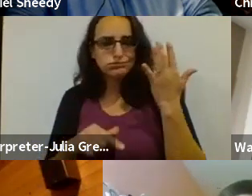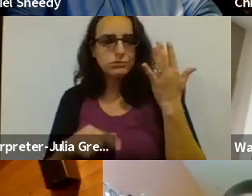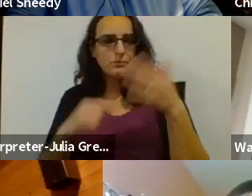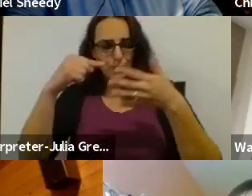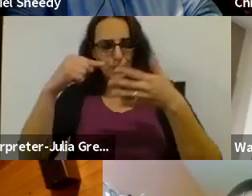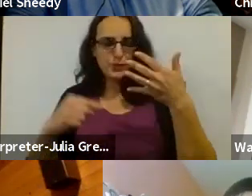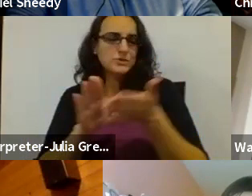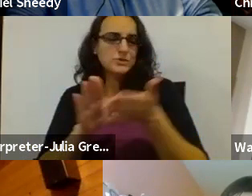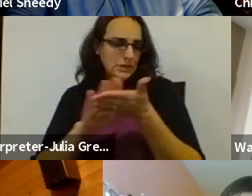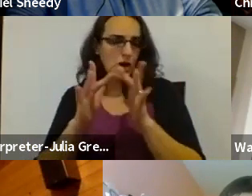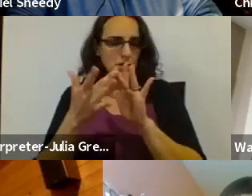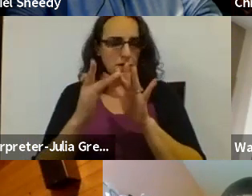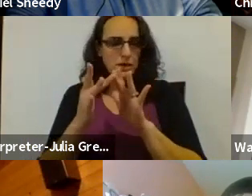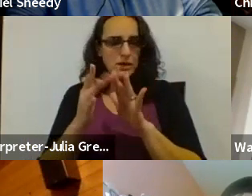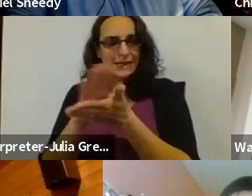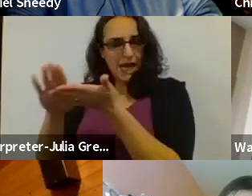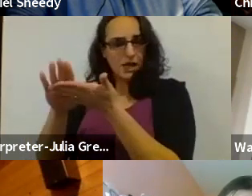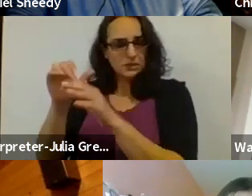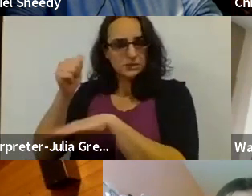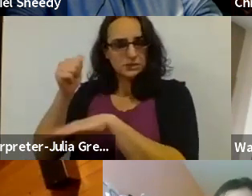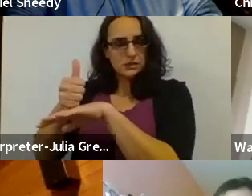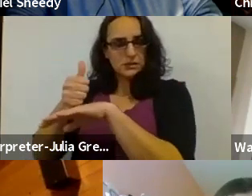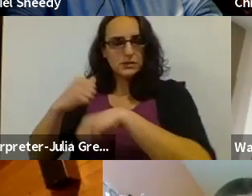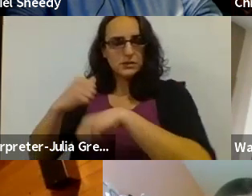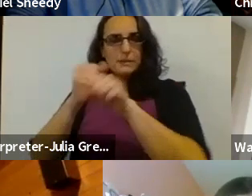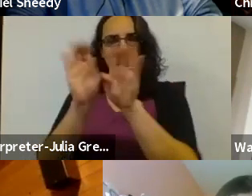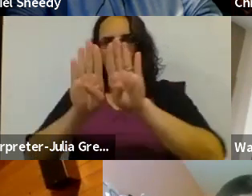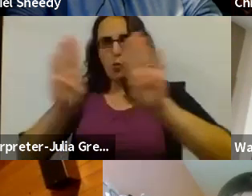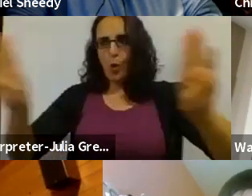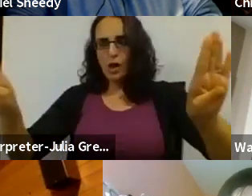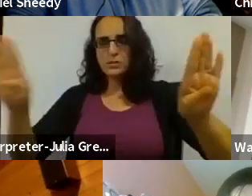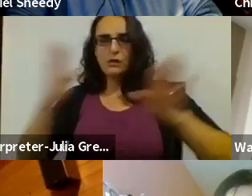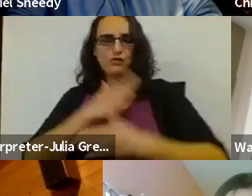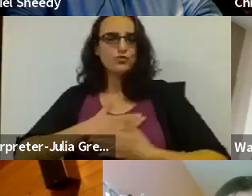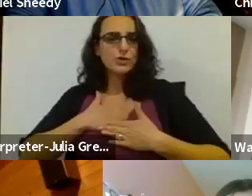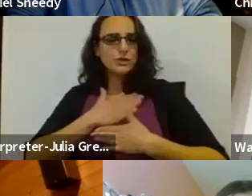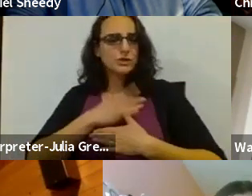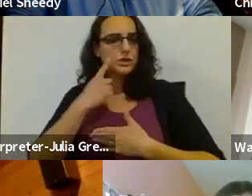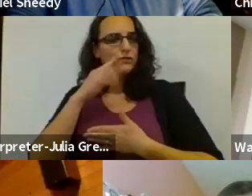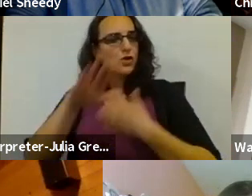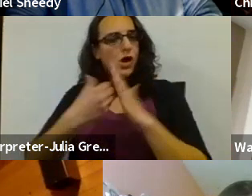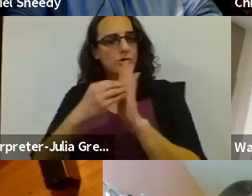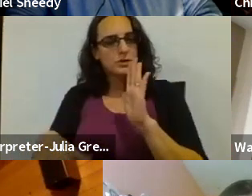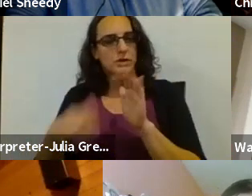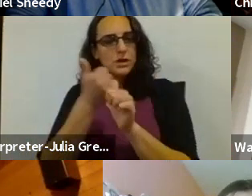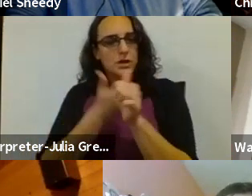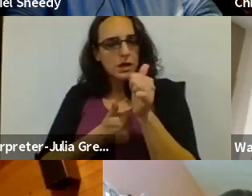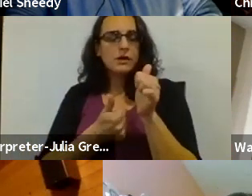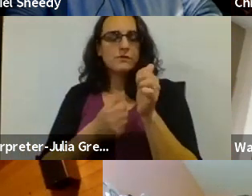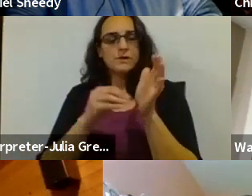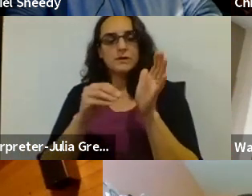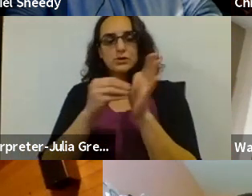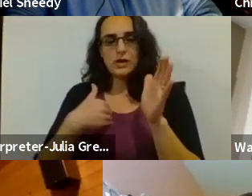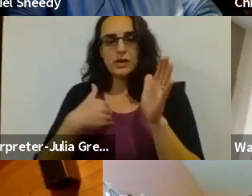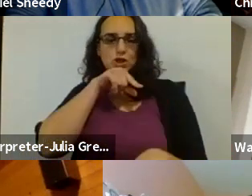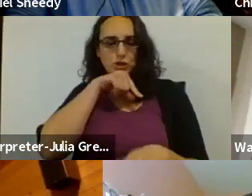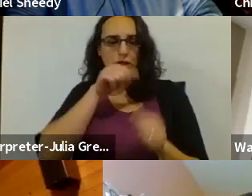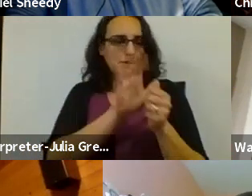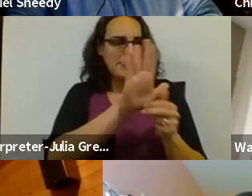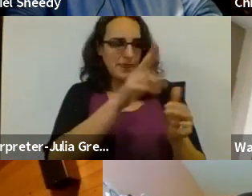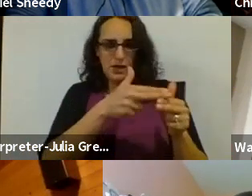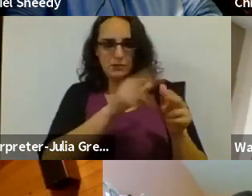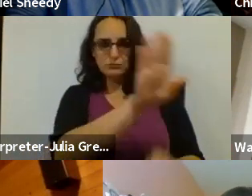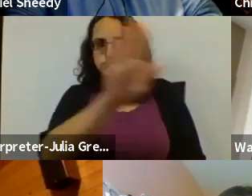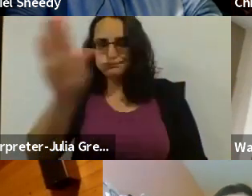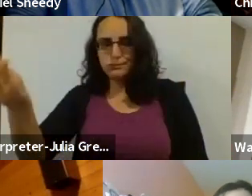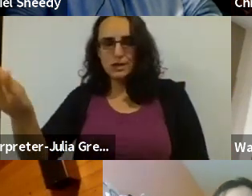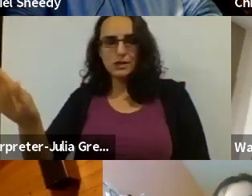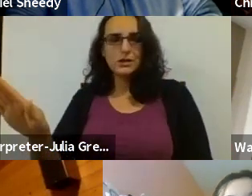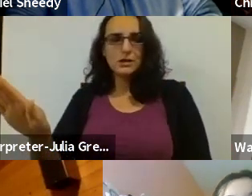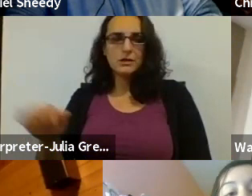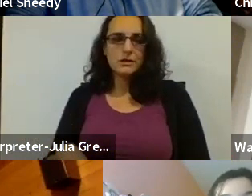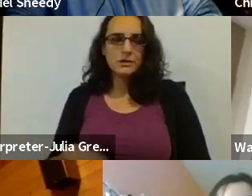Malia Savas: And the kindness club has created a wall of appreciation for all of the students every student has a turkey with their name on it and on a glass wall and the cap of the cafeteria and they said, because we are thankful for our students.